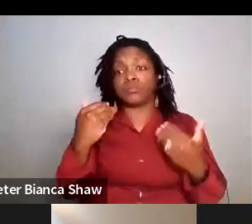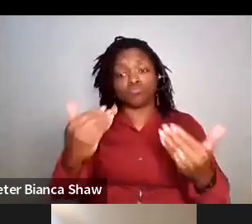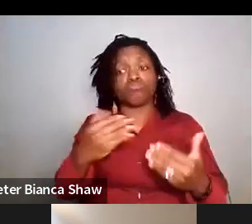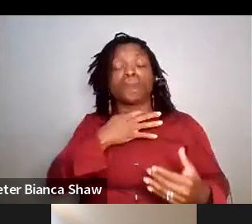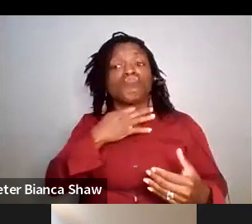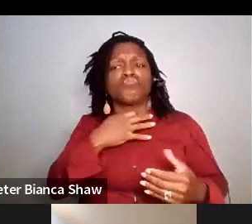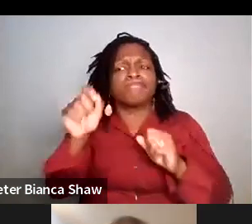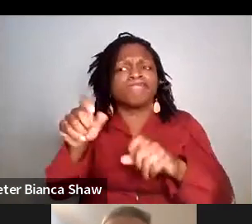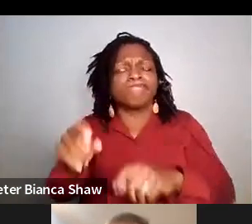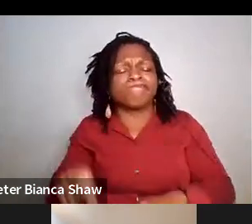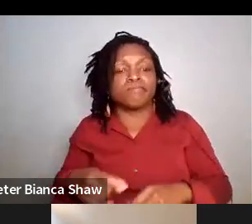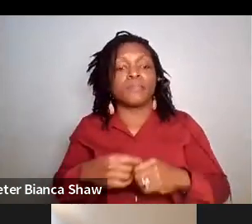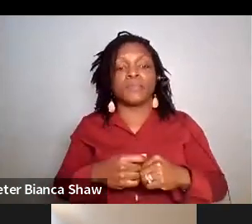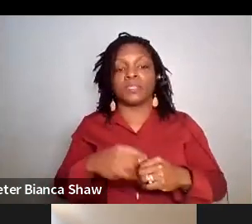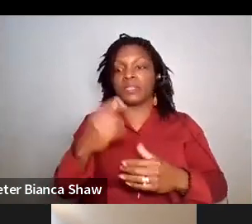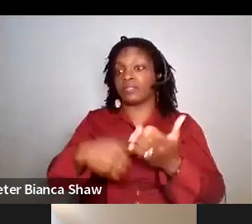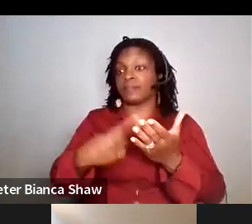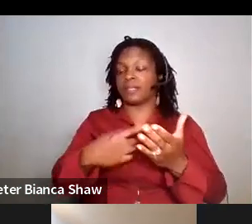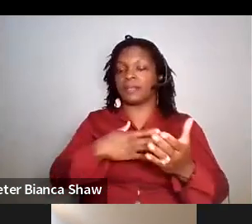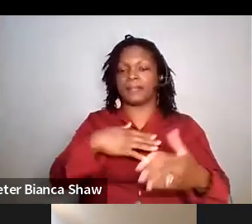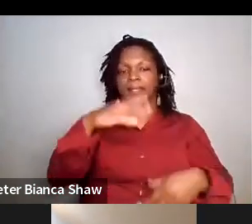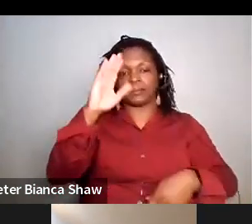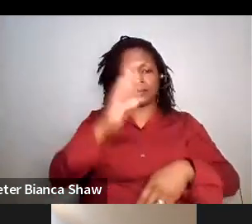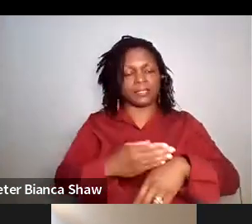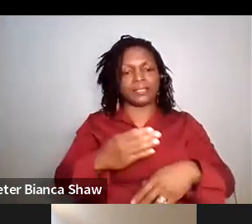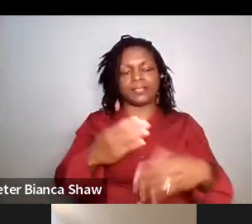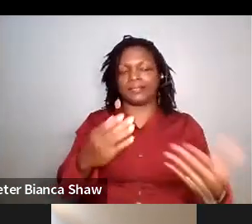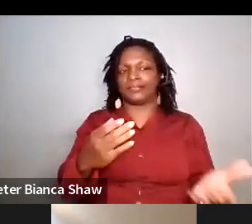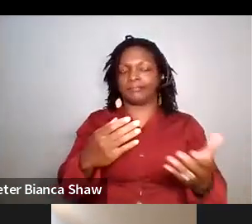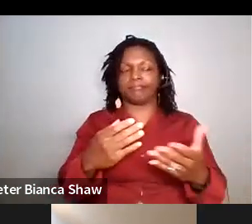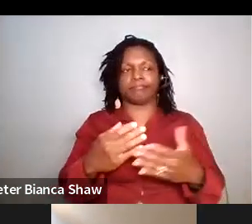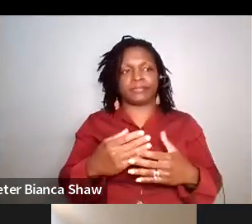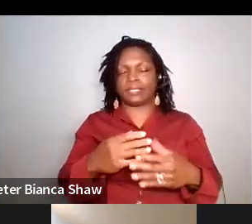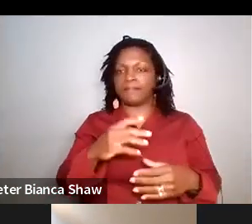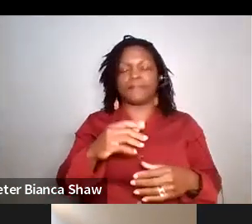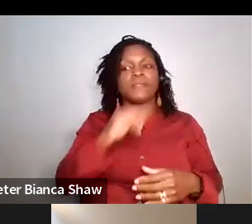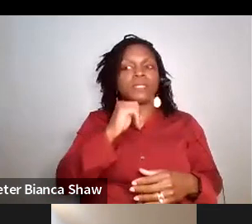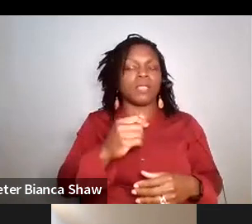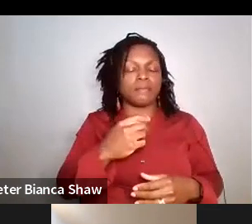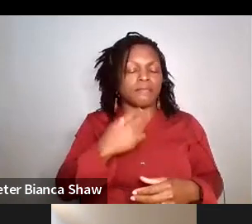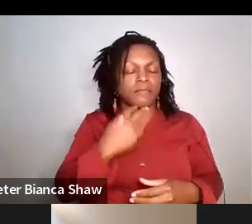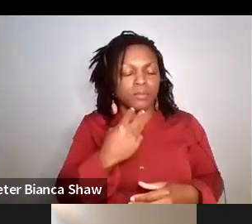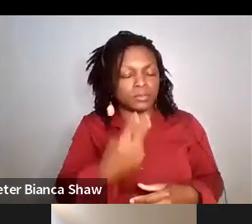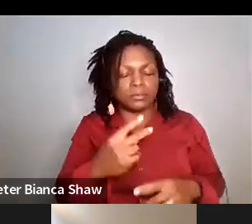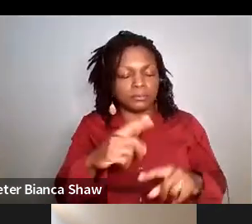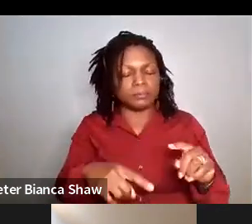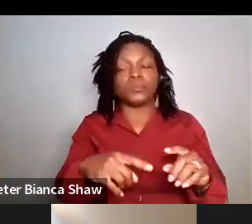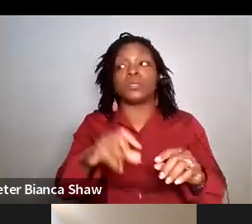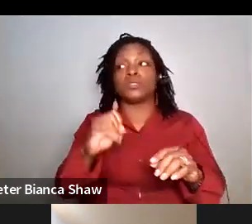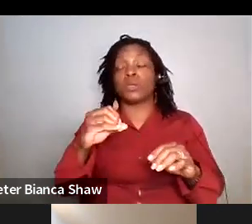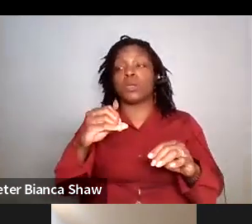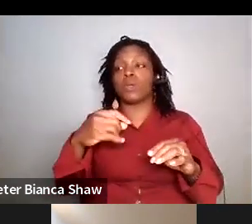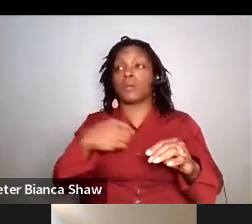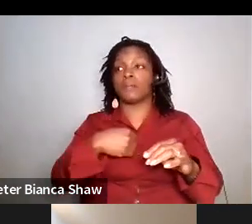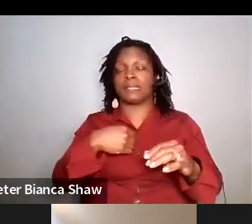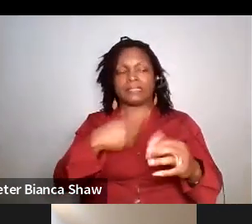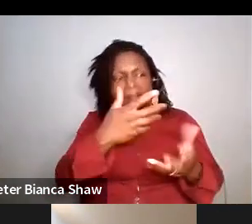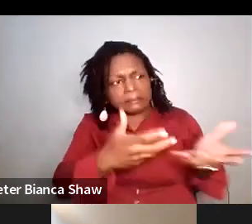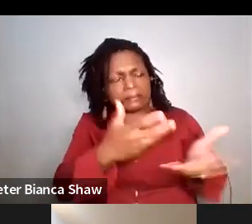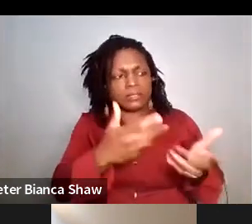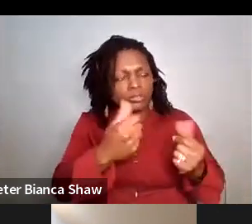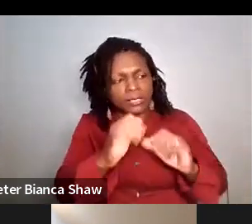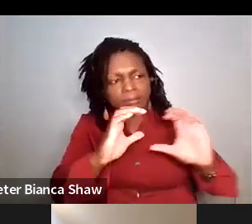Unfortunately, sometimes it's more of a guessing game and you have to do the process of elimination to find out what maybe the issue, but not to become over frustrated.